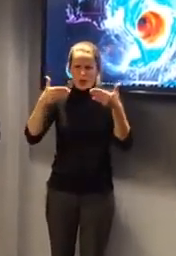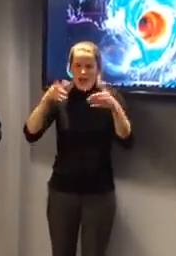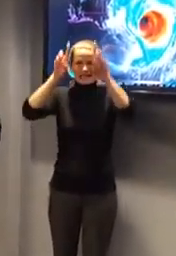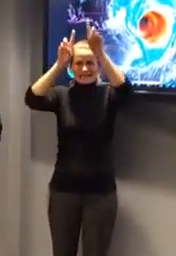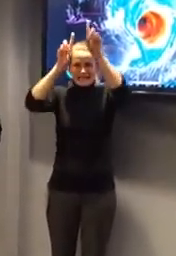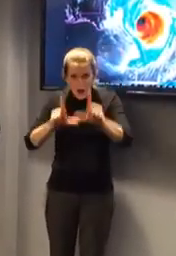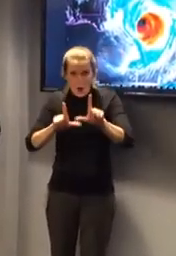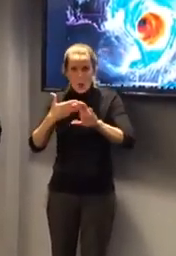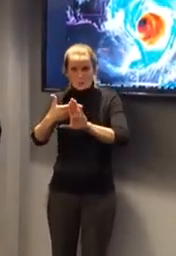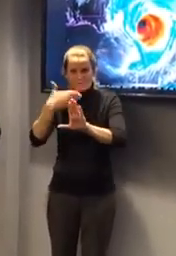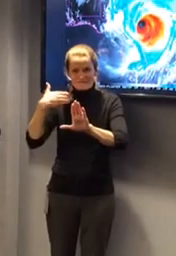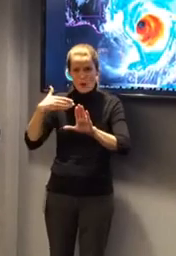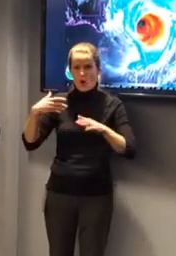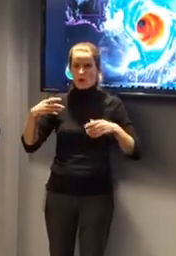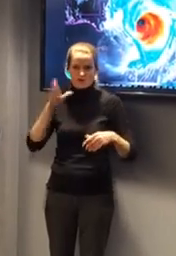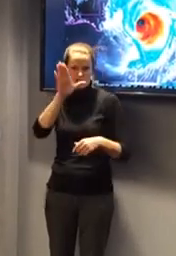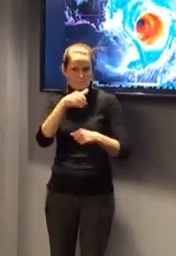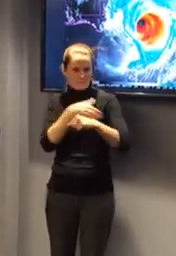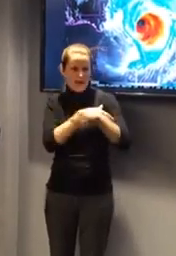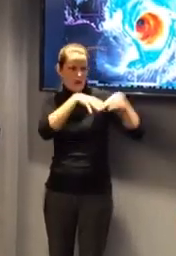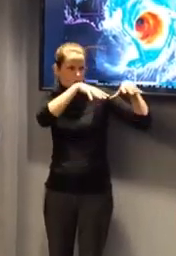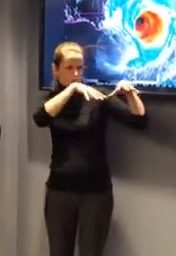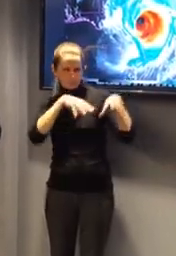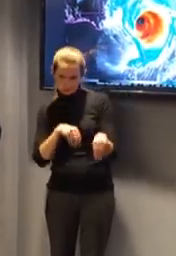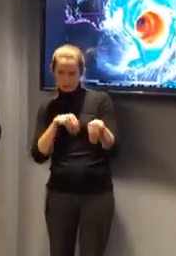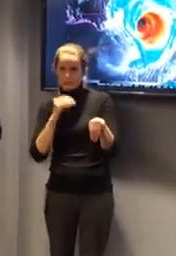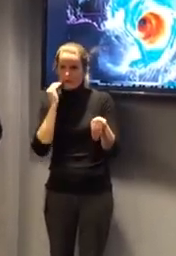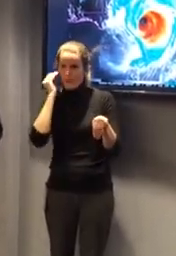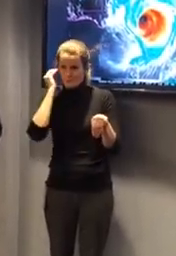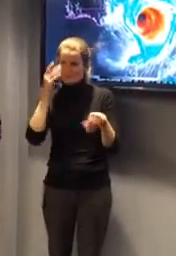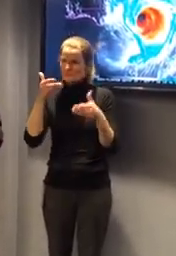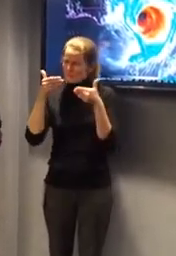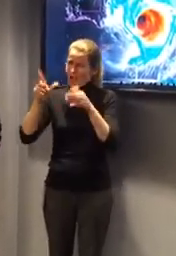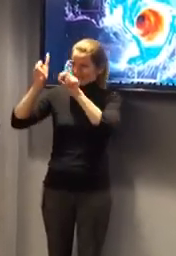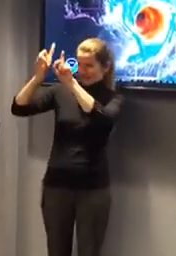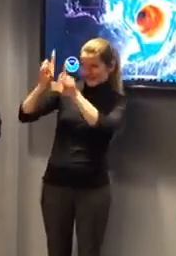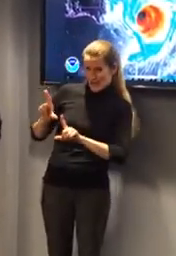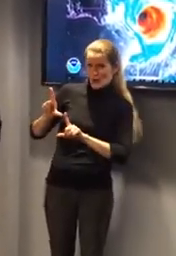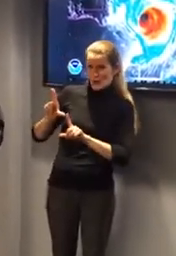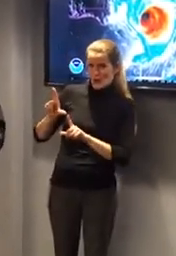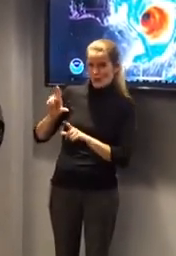you can use that app to find the closest American Red Cross shelter, the closest local shelter